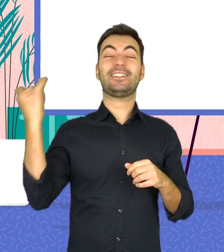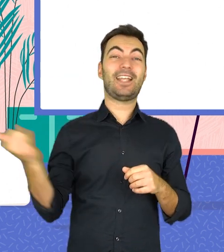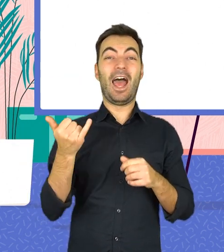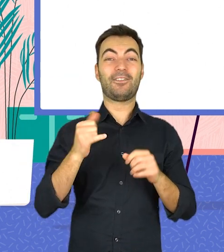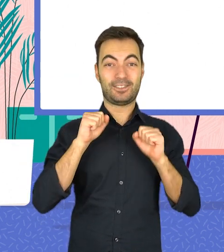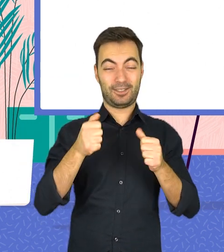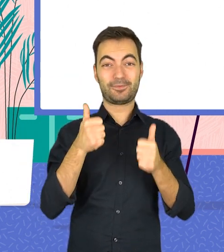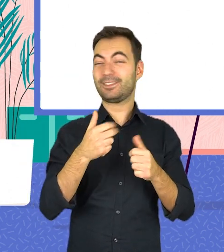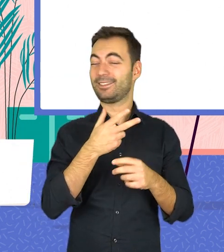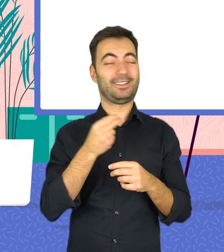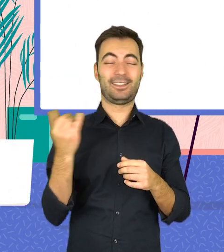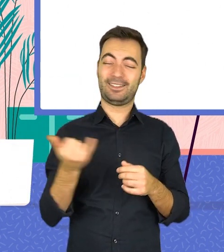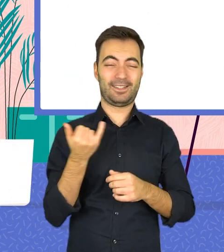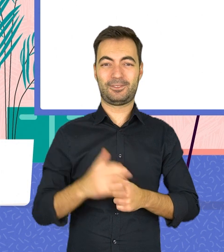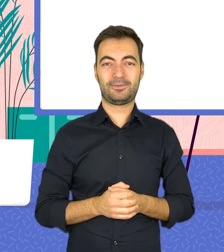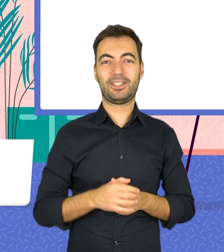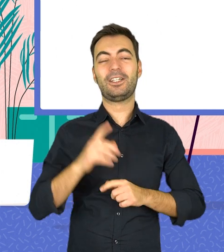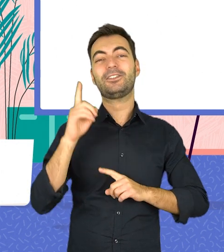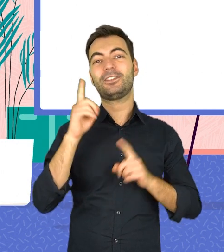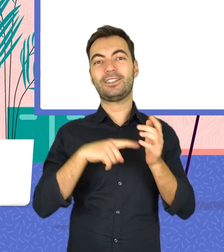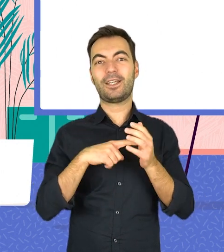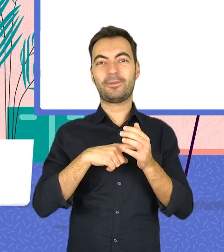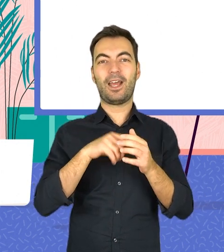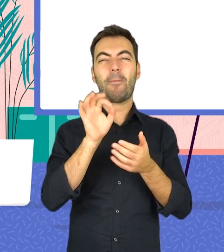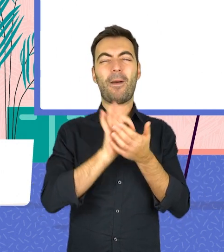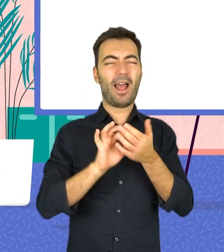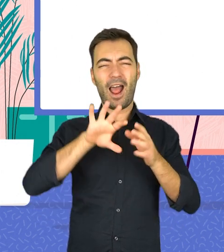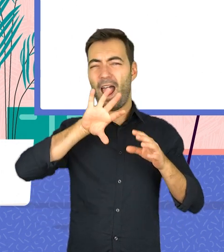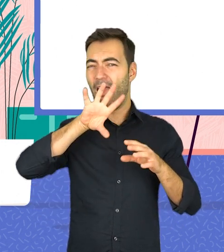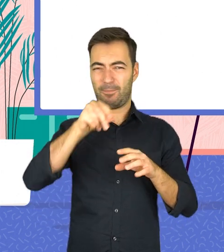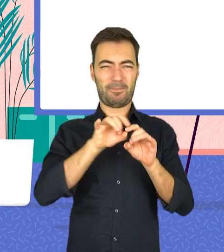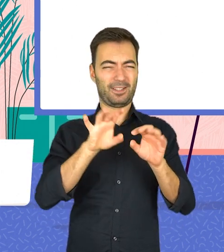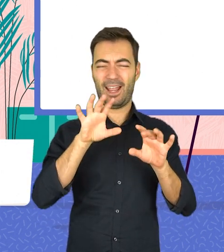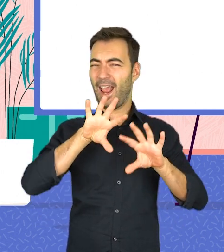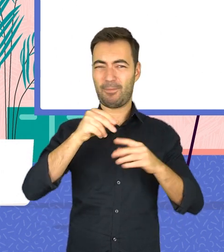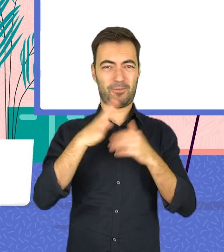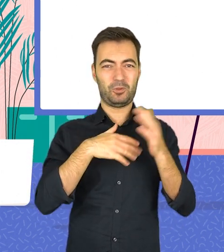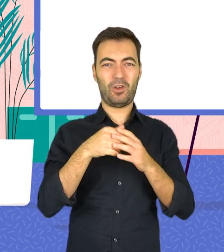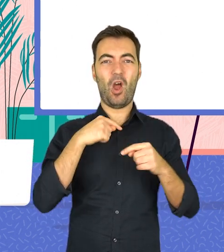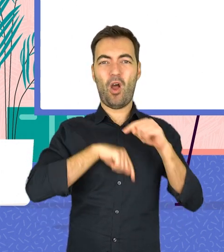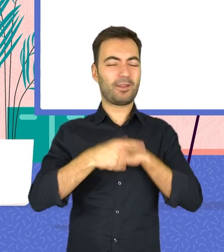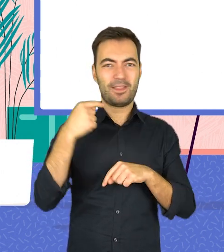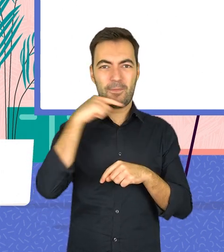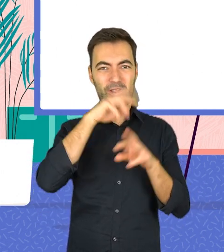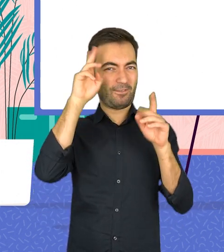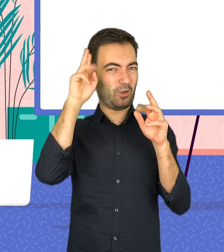with all enemies. Some of them have such an unusual structure that the body cannot recognize them.